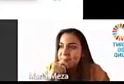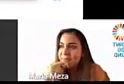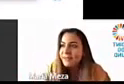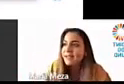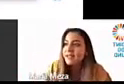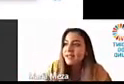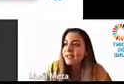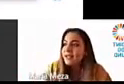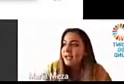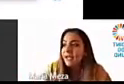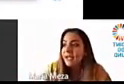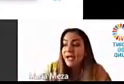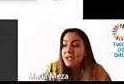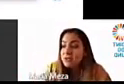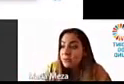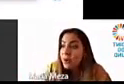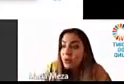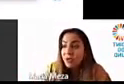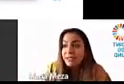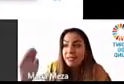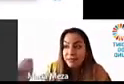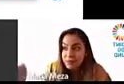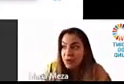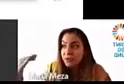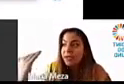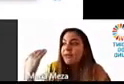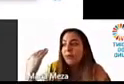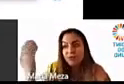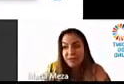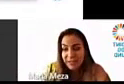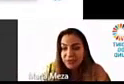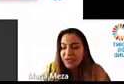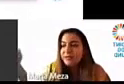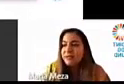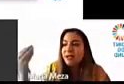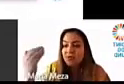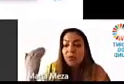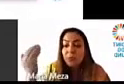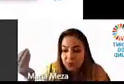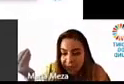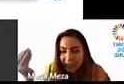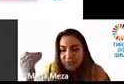here is a little bit of what the evaluation is good The criteria that I already told you are a score